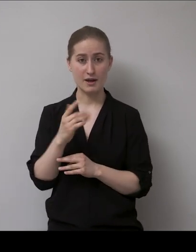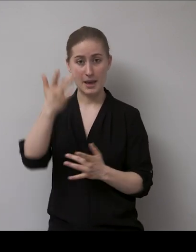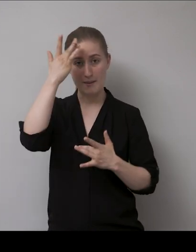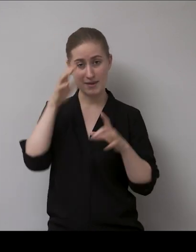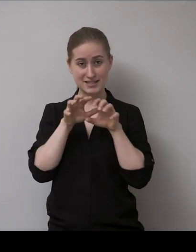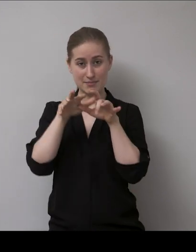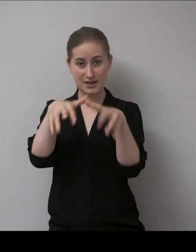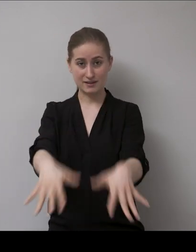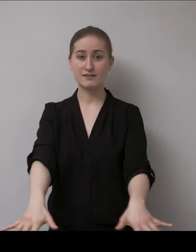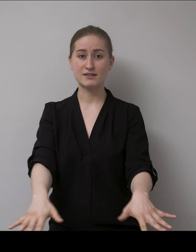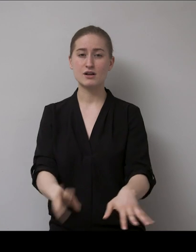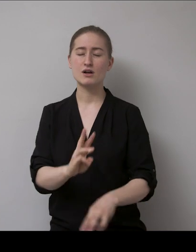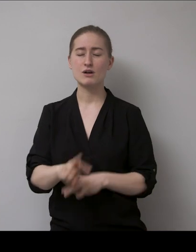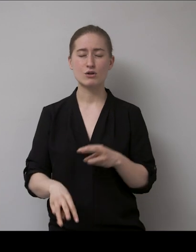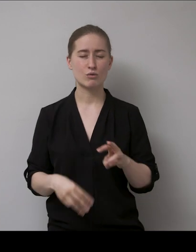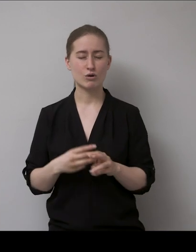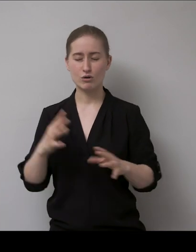The world was absolutely in turmoil.